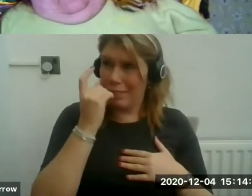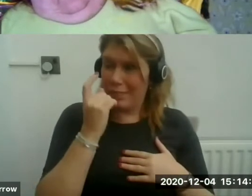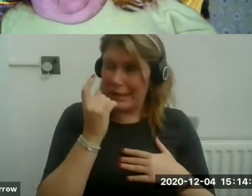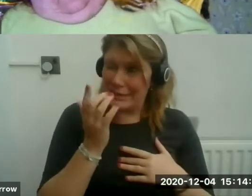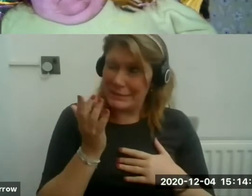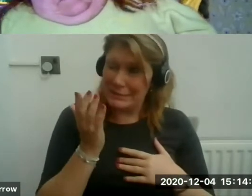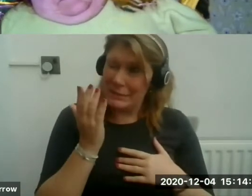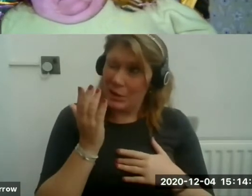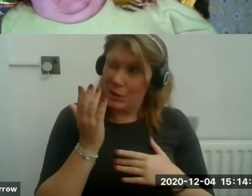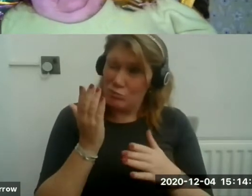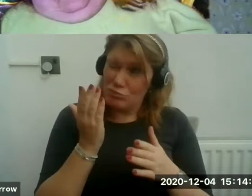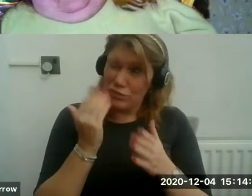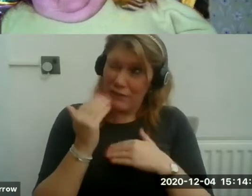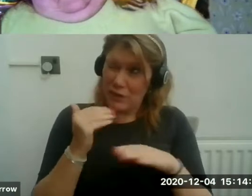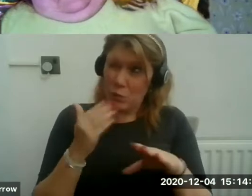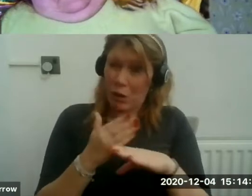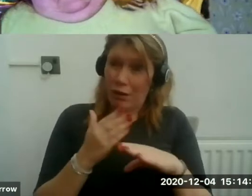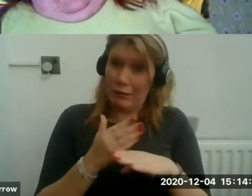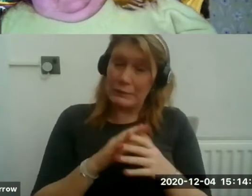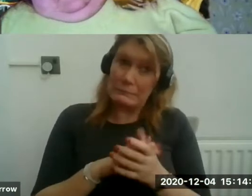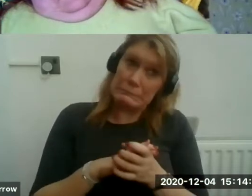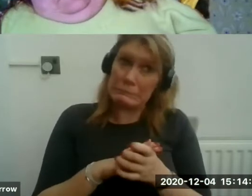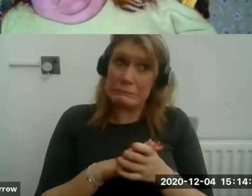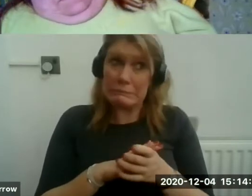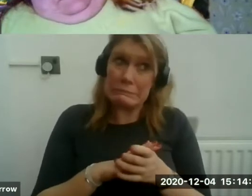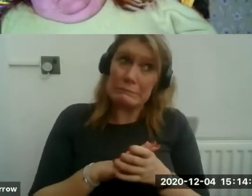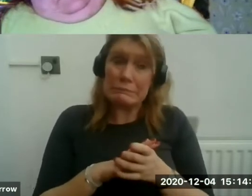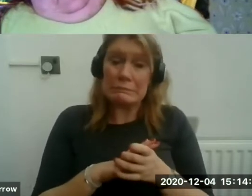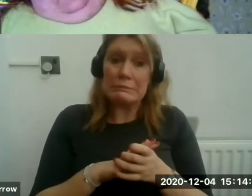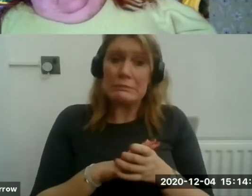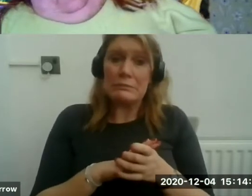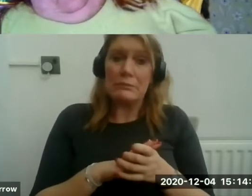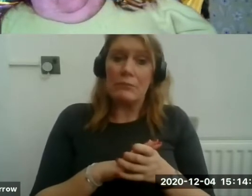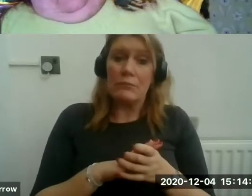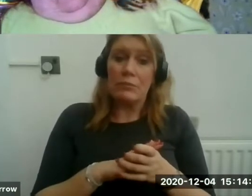works. I have written monologues, I did